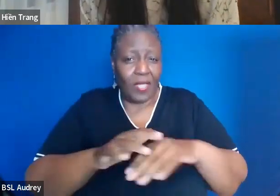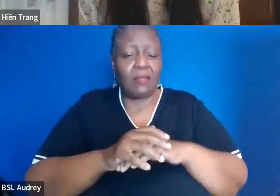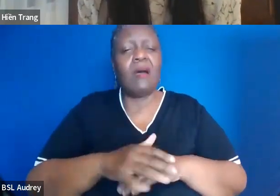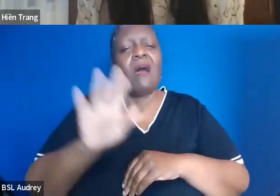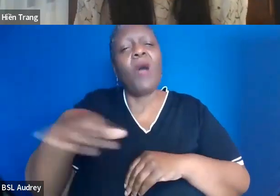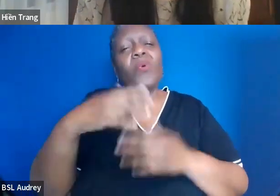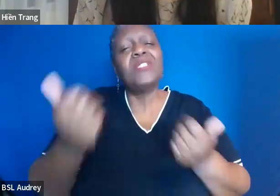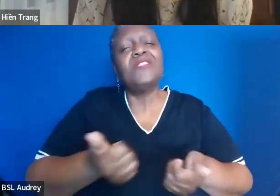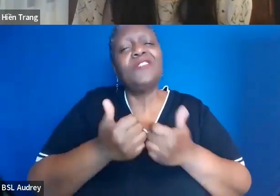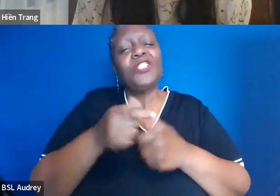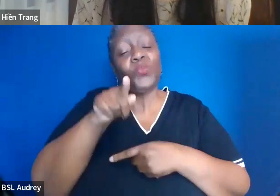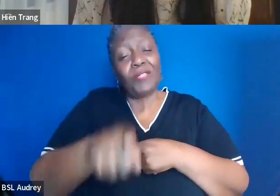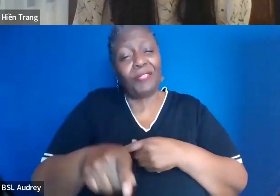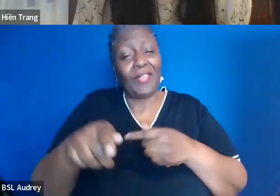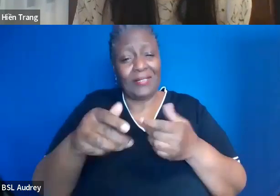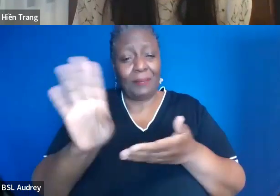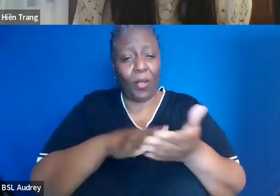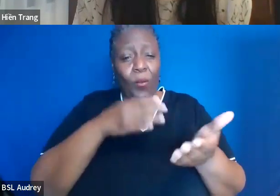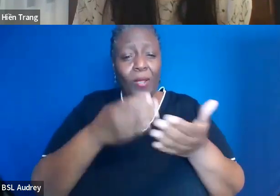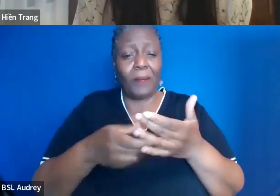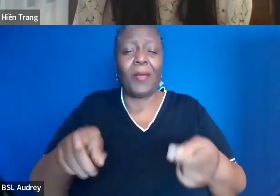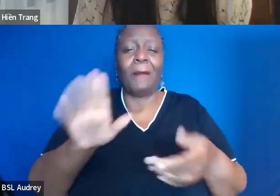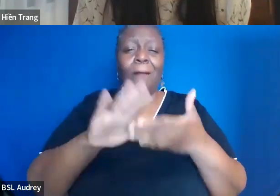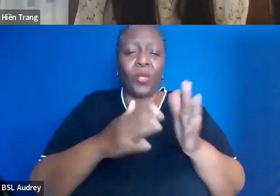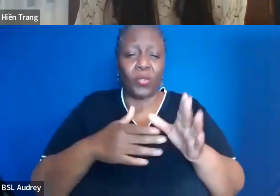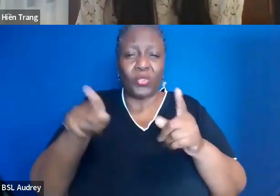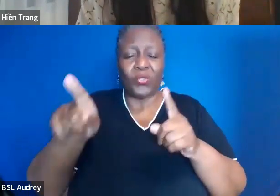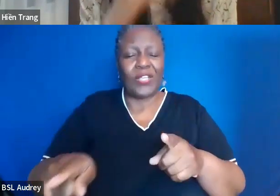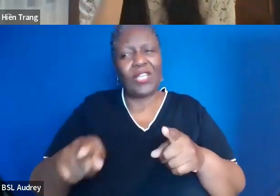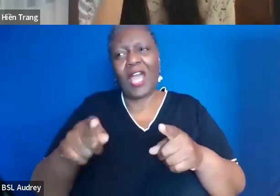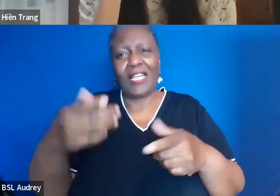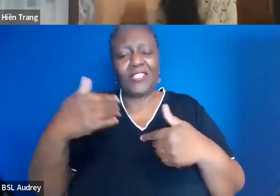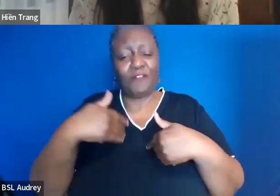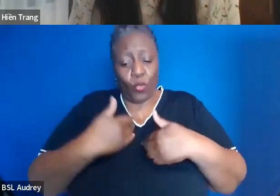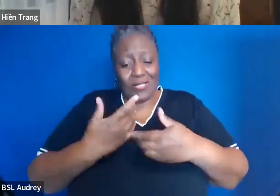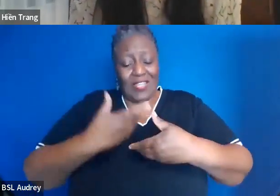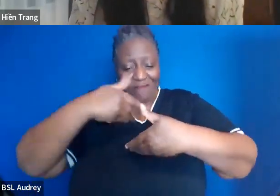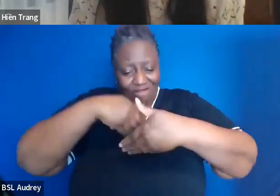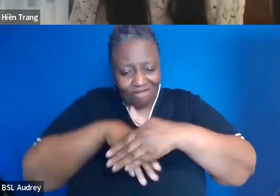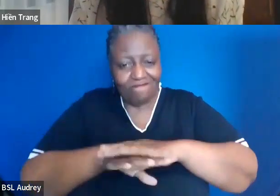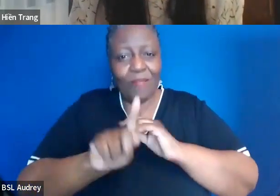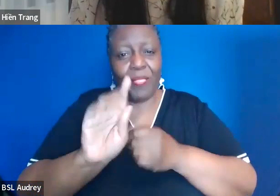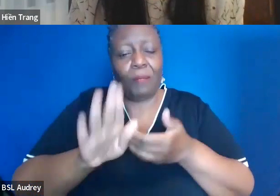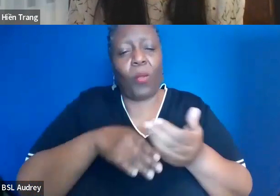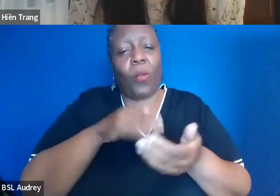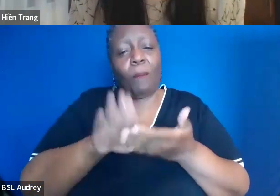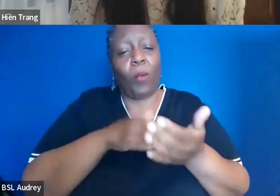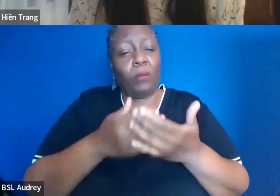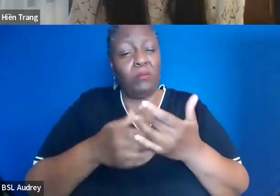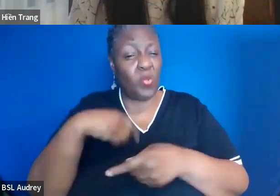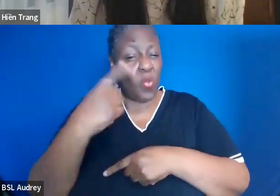with this poem because brings herself into this poem she was a very very unique woman